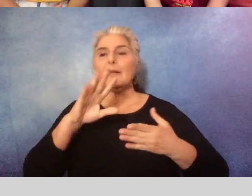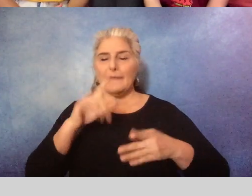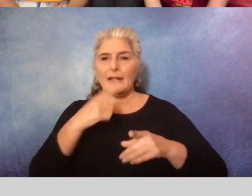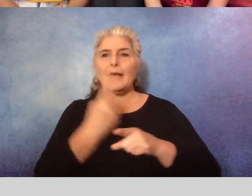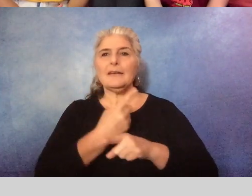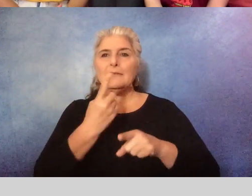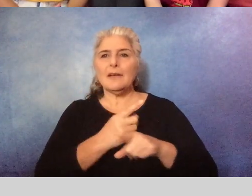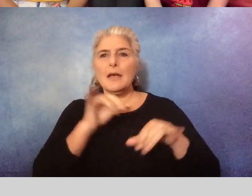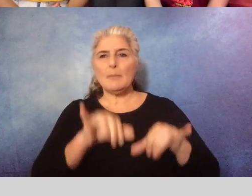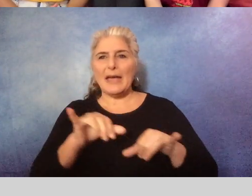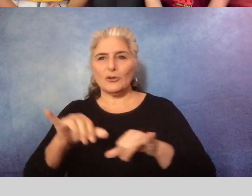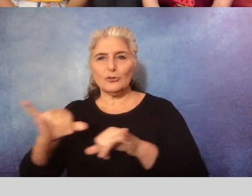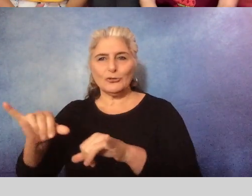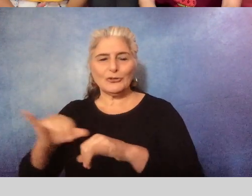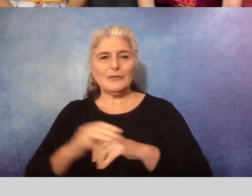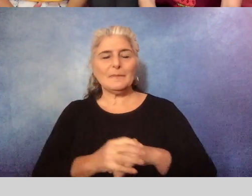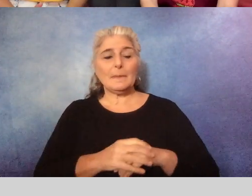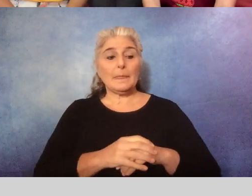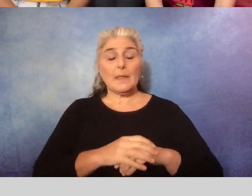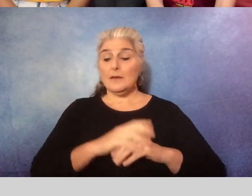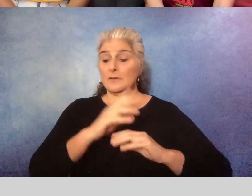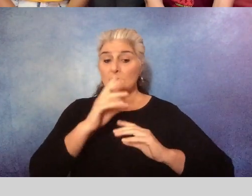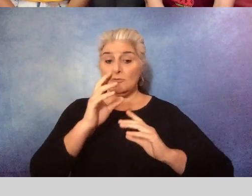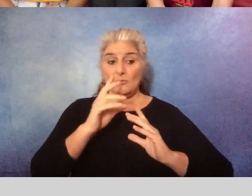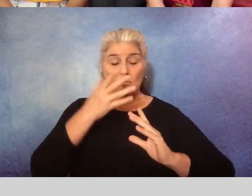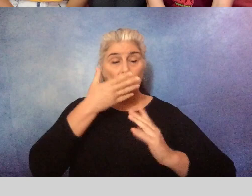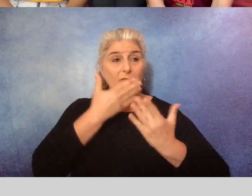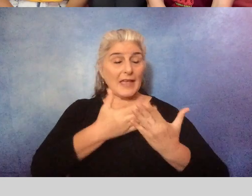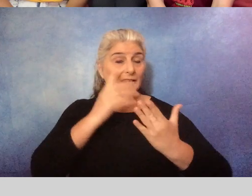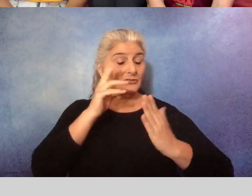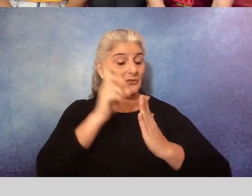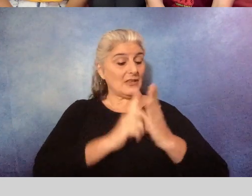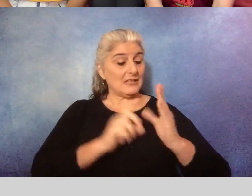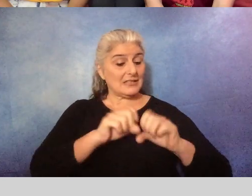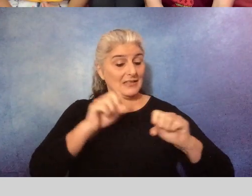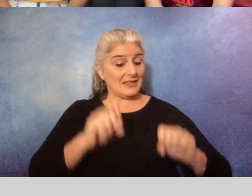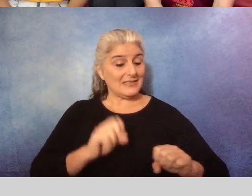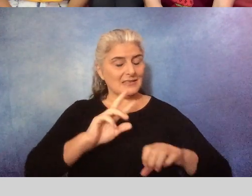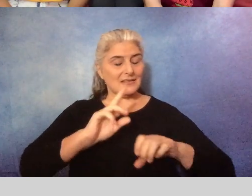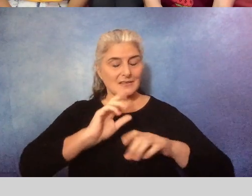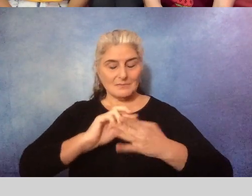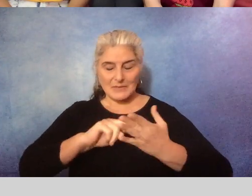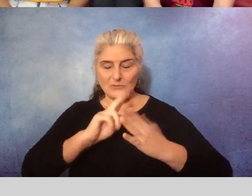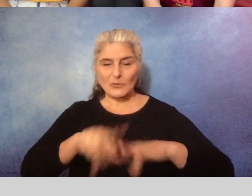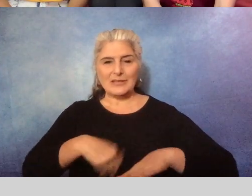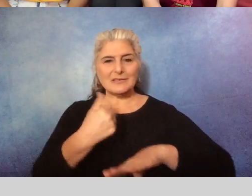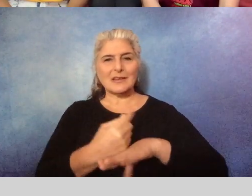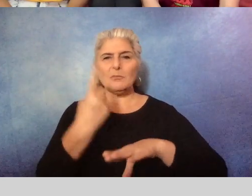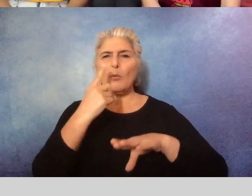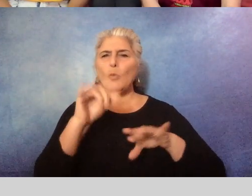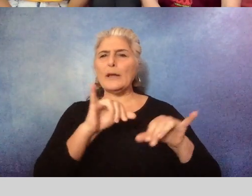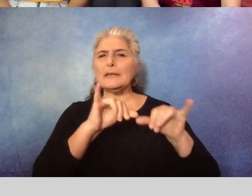So thanks to the design system, we are able to implement a consistent UI much easier.